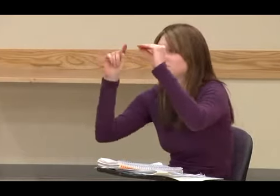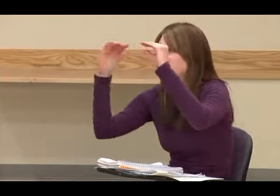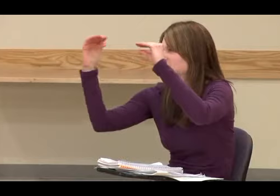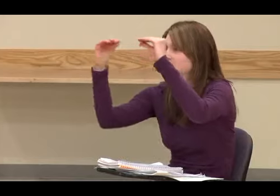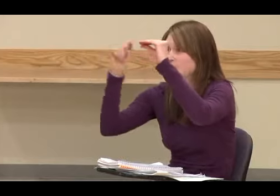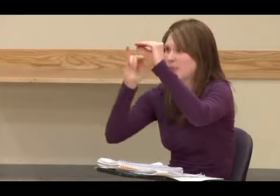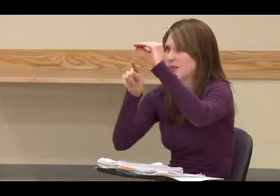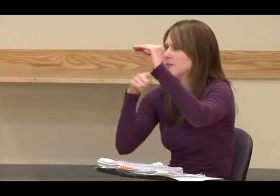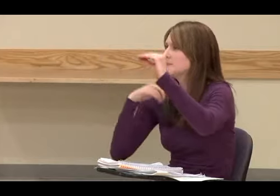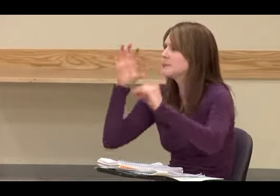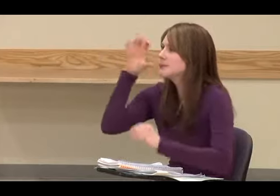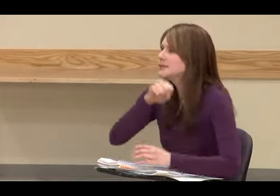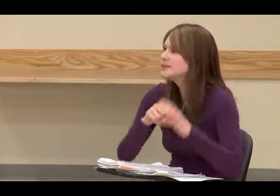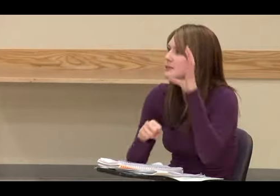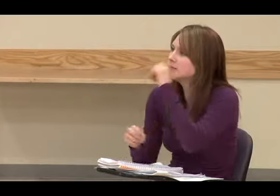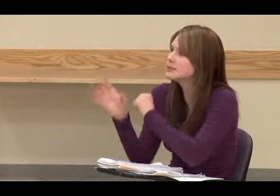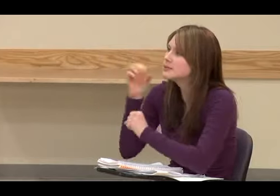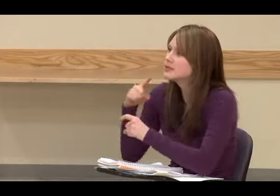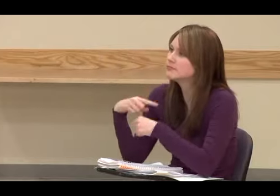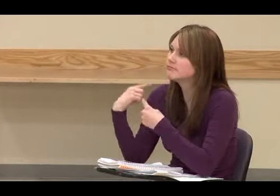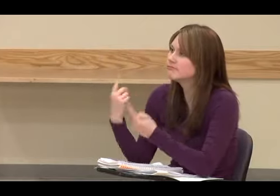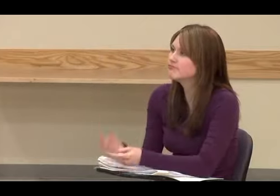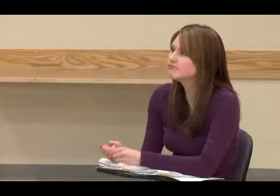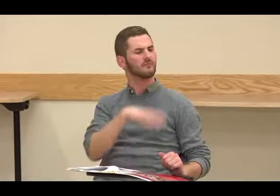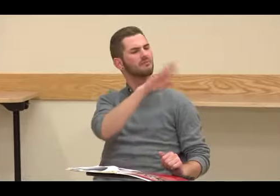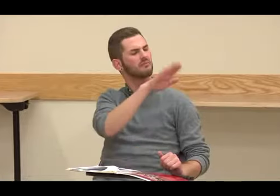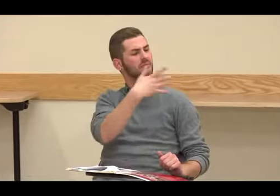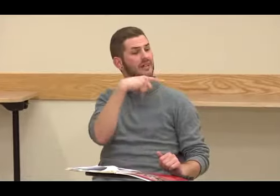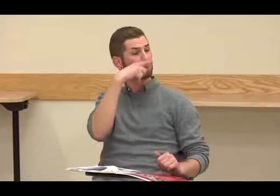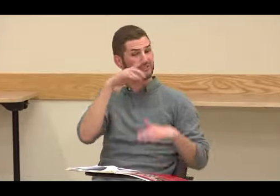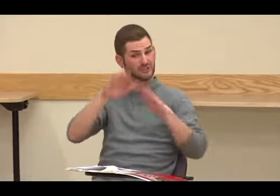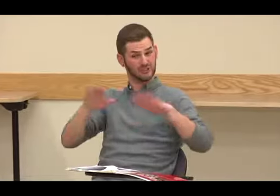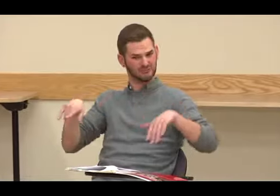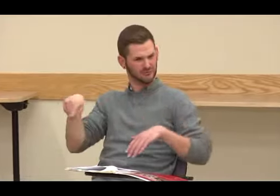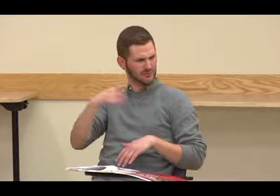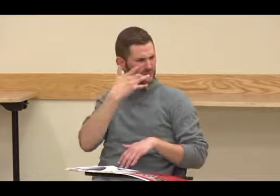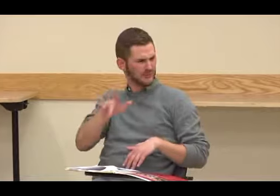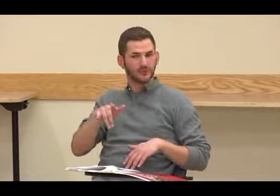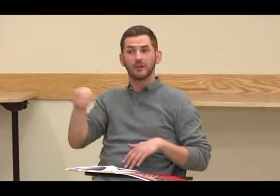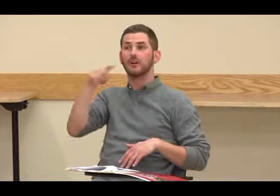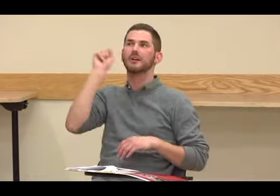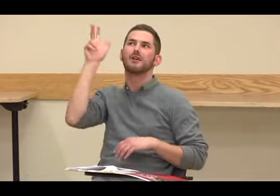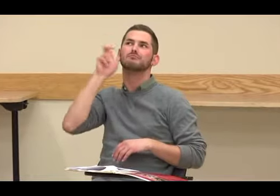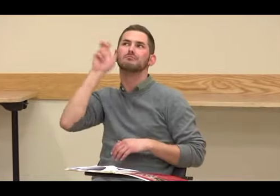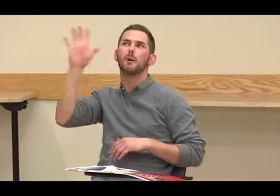I was usually left out of all of that. Also, hearing children can hear what their parents say